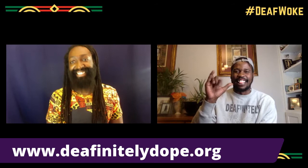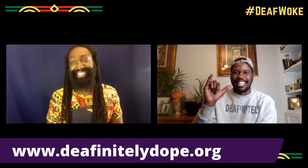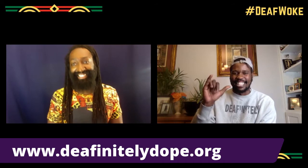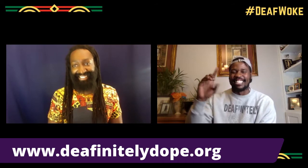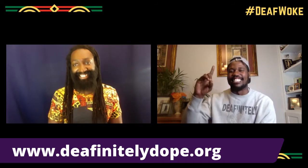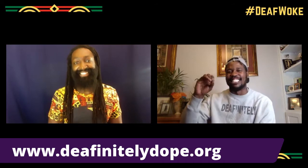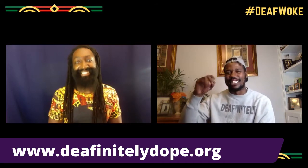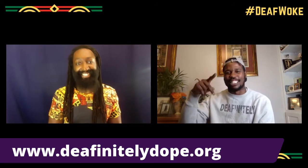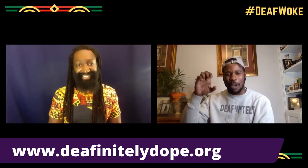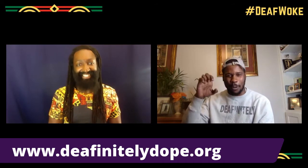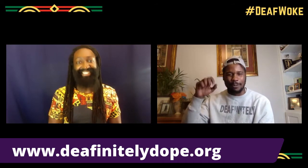Deafinitelydop.org